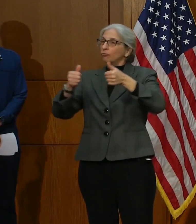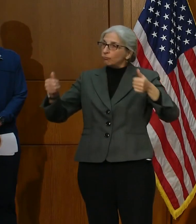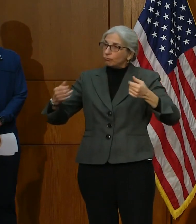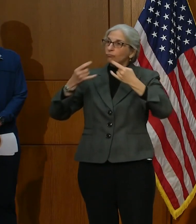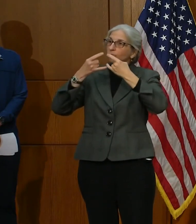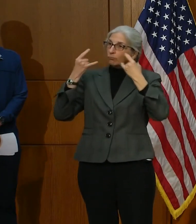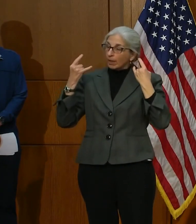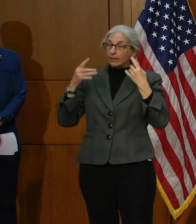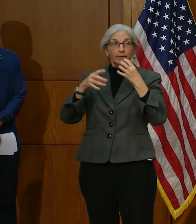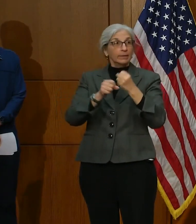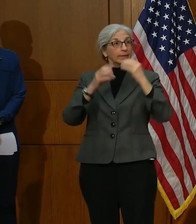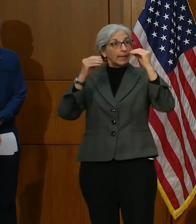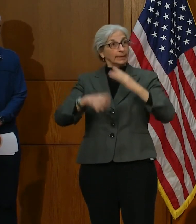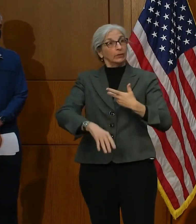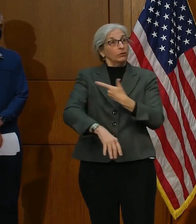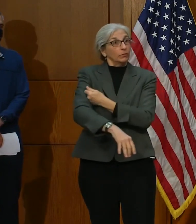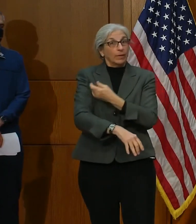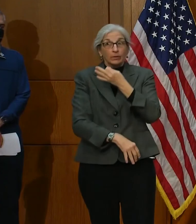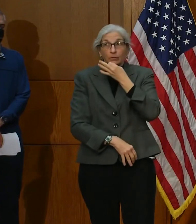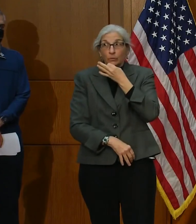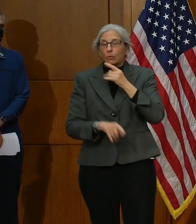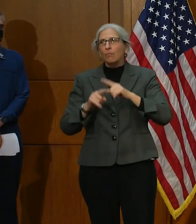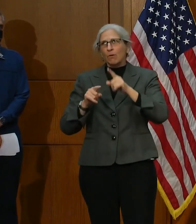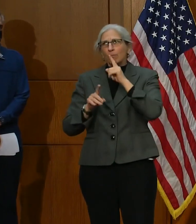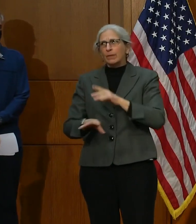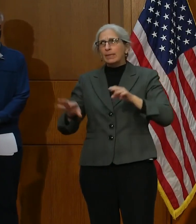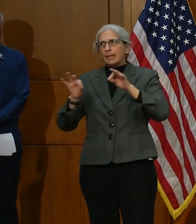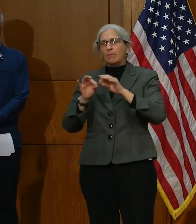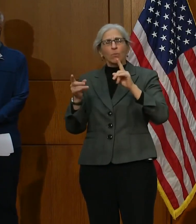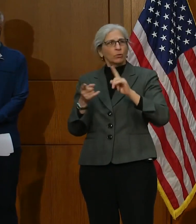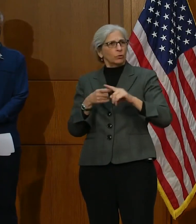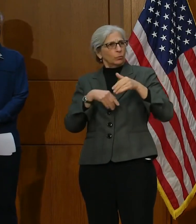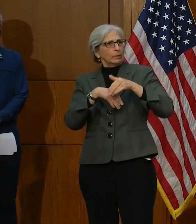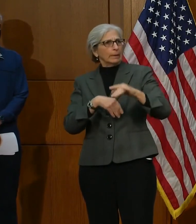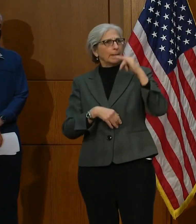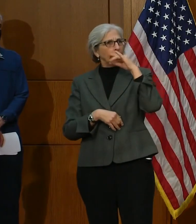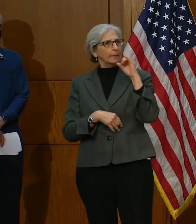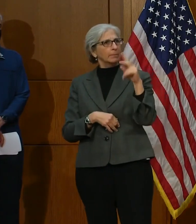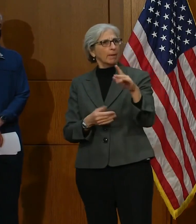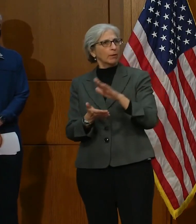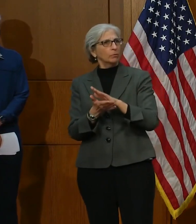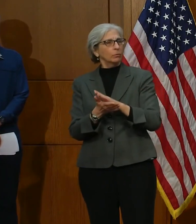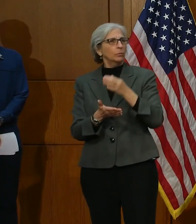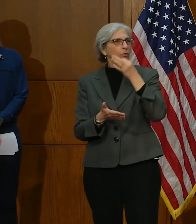DATA TO CONTINUE THOSE MEASURES TO GET TEACHERS VACCINATED AS SOON AS WE CAN, BUT REALLY MOVED TOWARD GETTING OUR